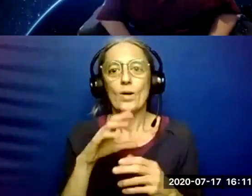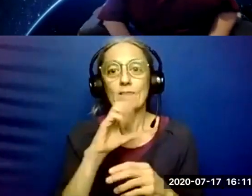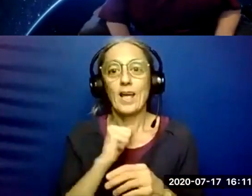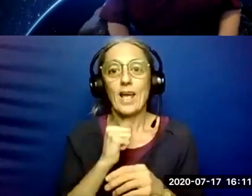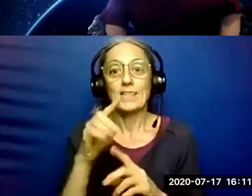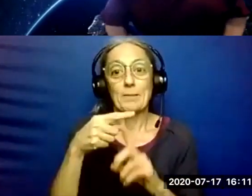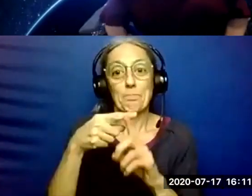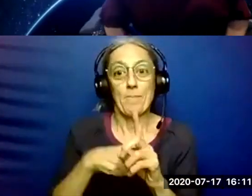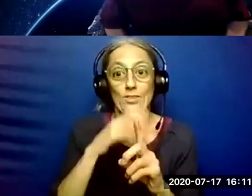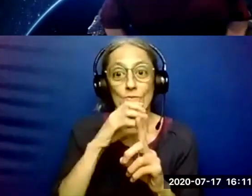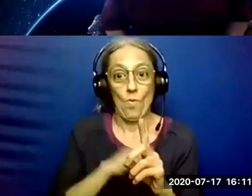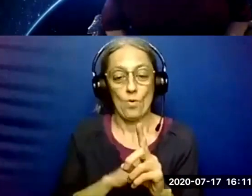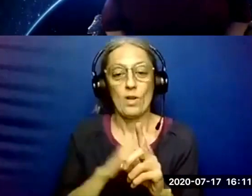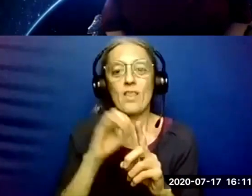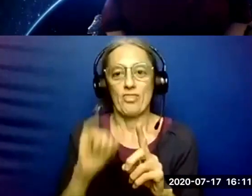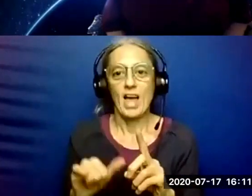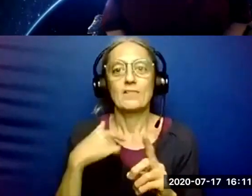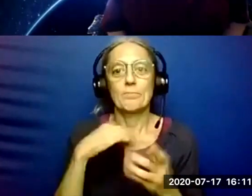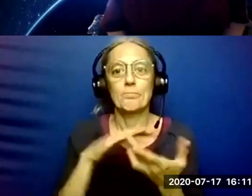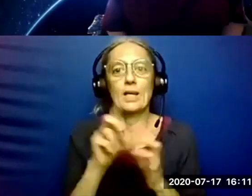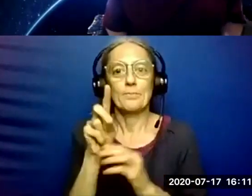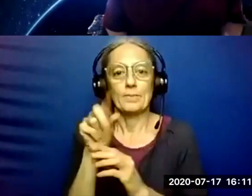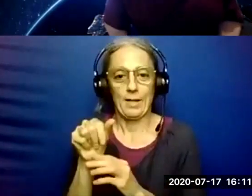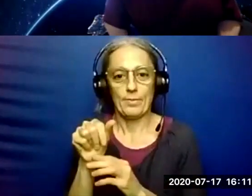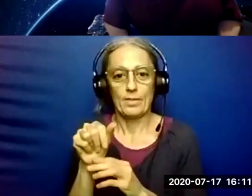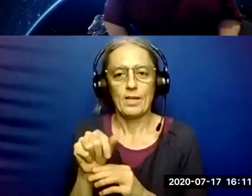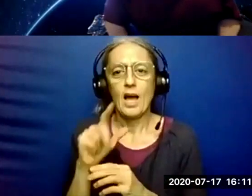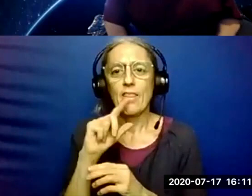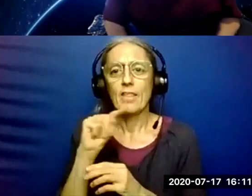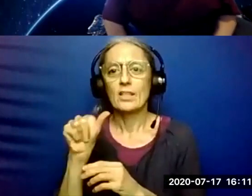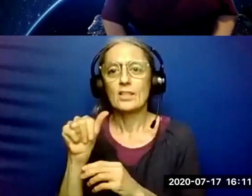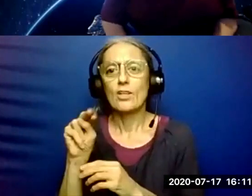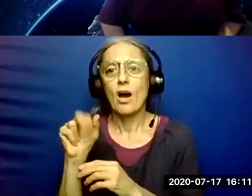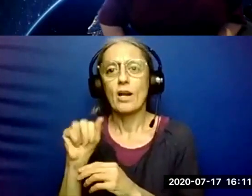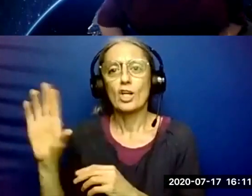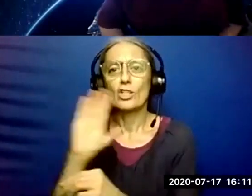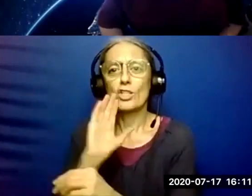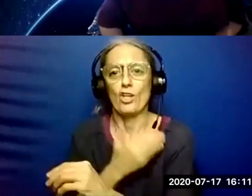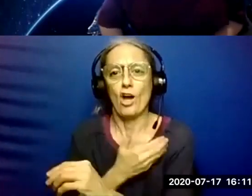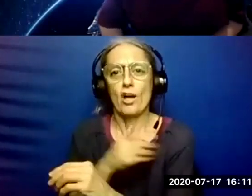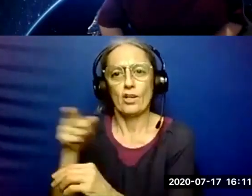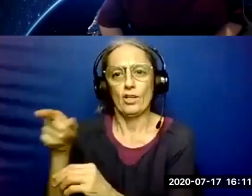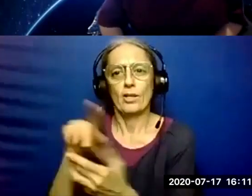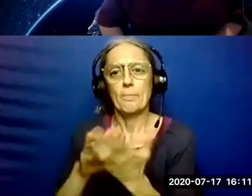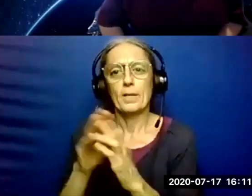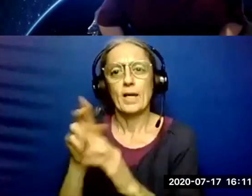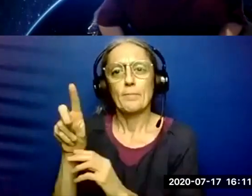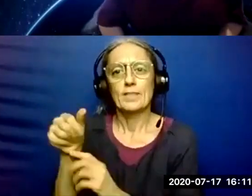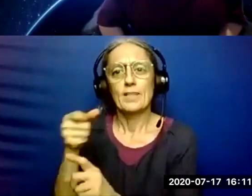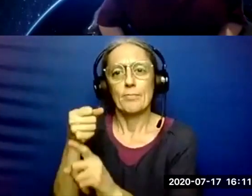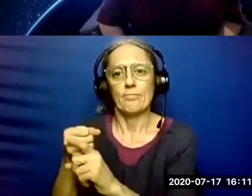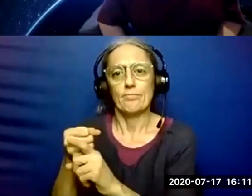And I believe Tauna's daughter's disability came on when she was younger.